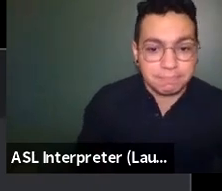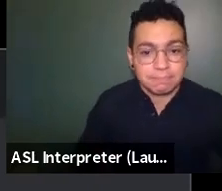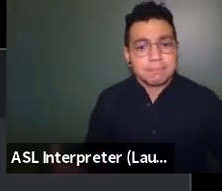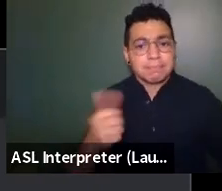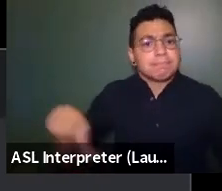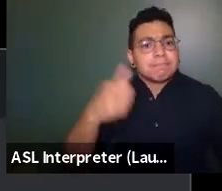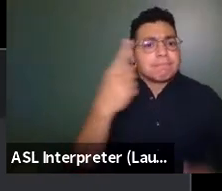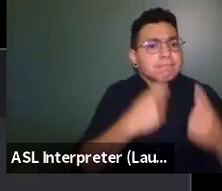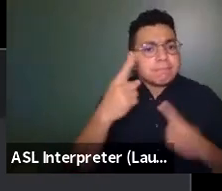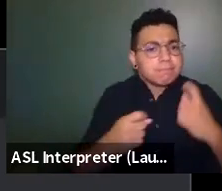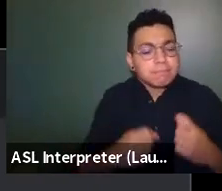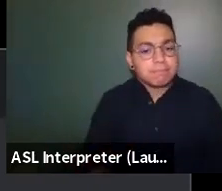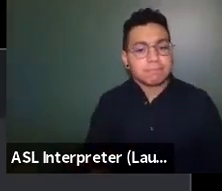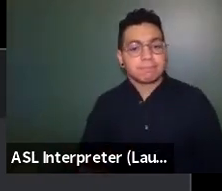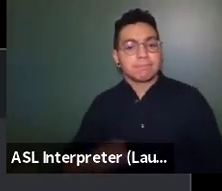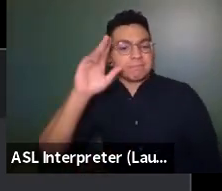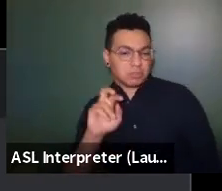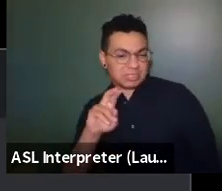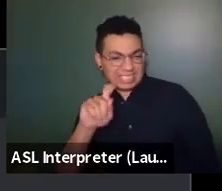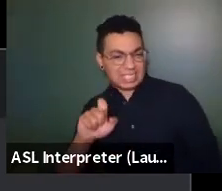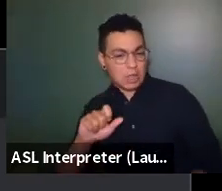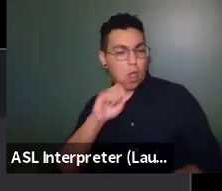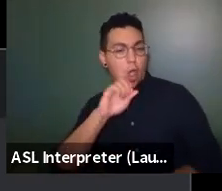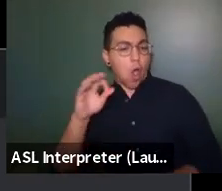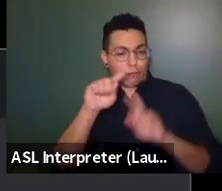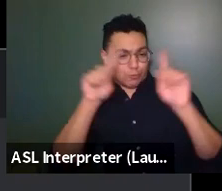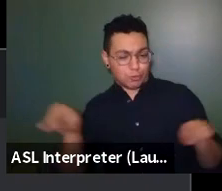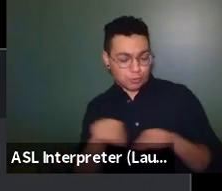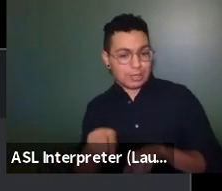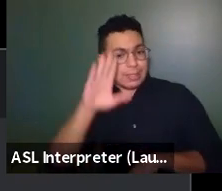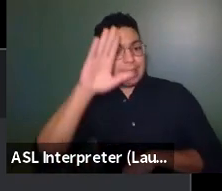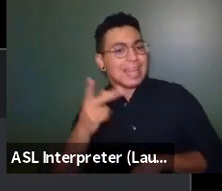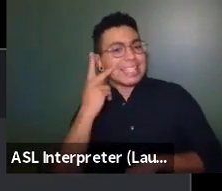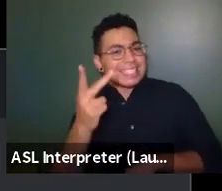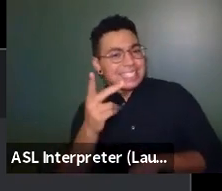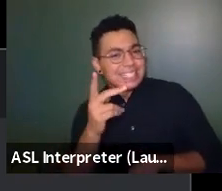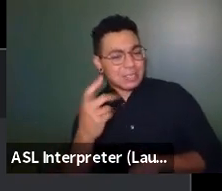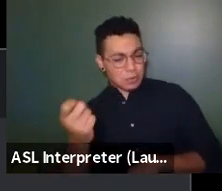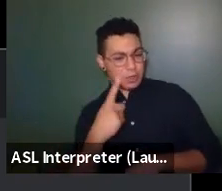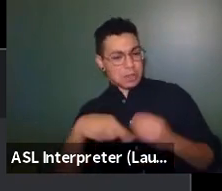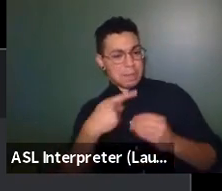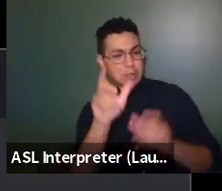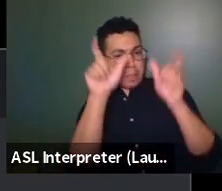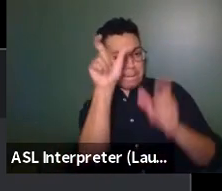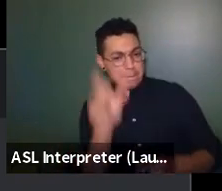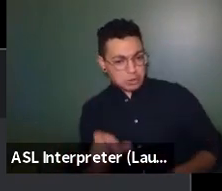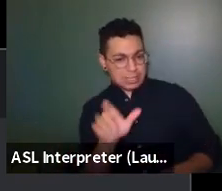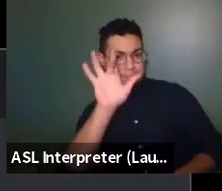ESD 112 - Kristina Wambold: Also seeing a question about the Person tab. So maybe we could just review what the Person tab does really quickly?